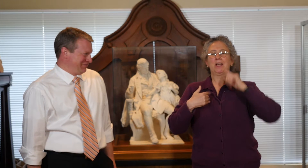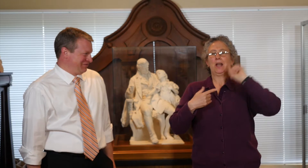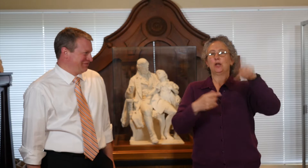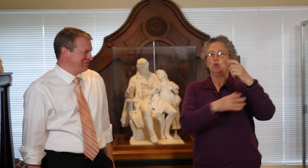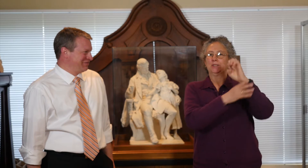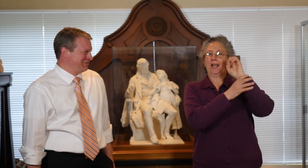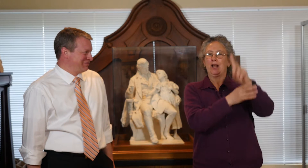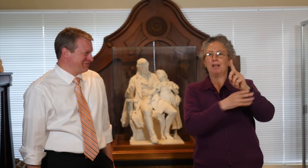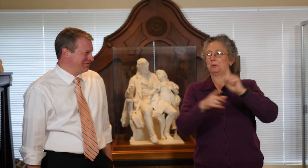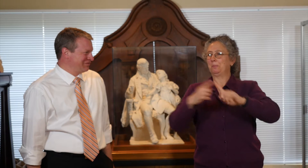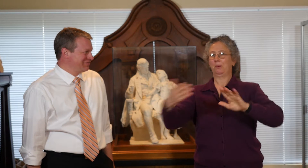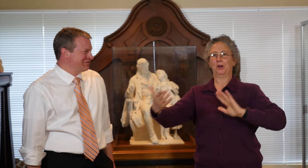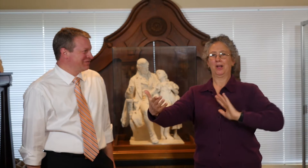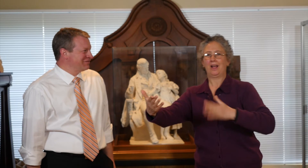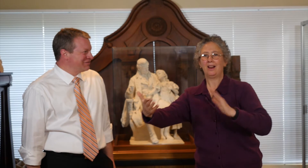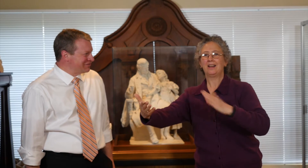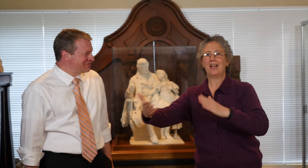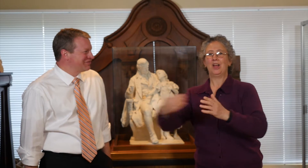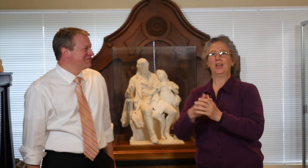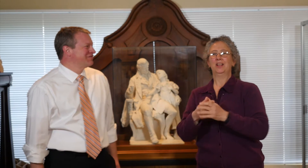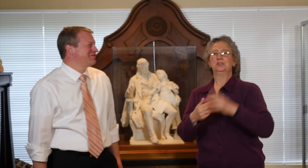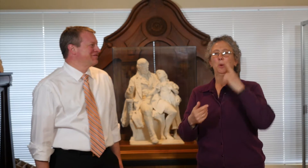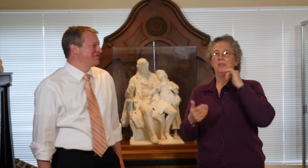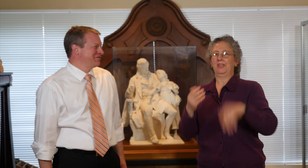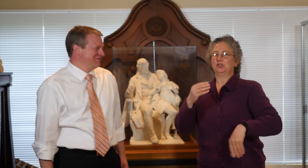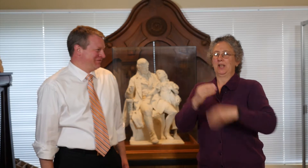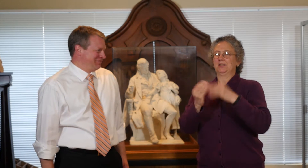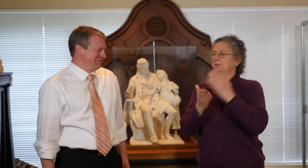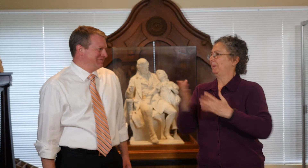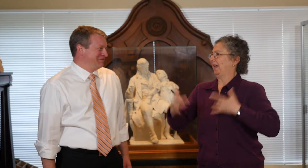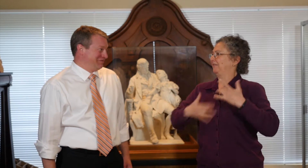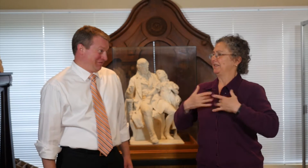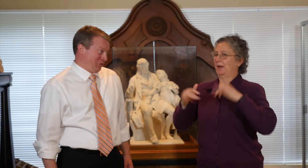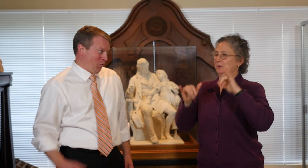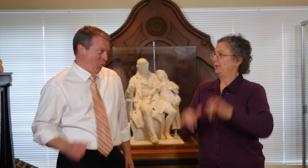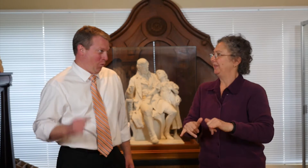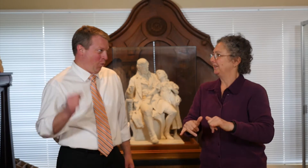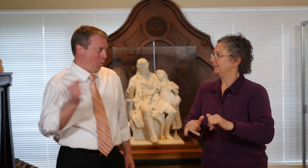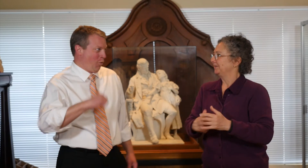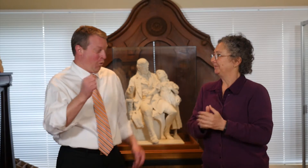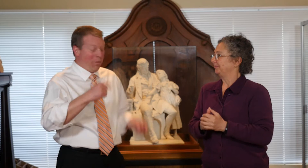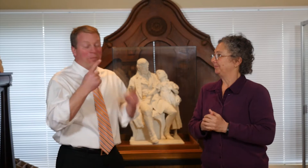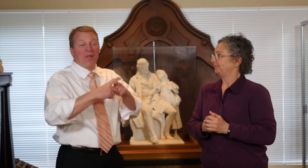of skills deaf people have. Not just education but in the field of culinary arts as well